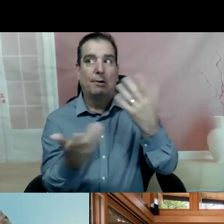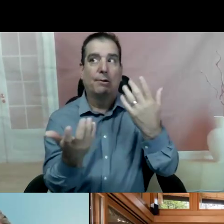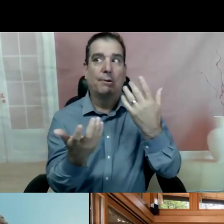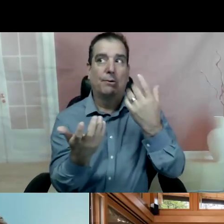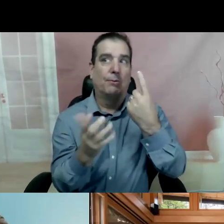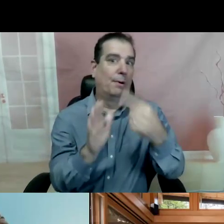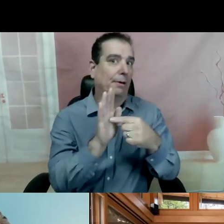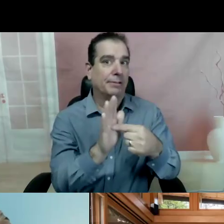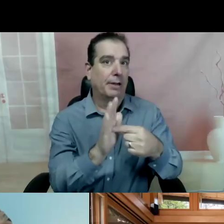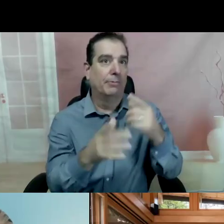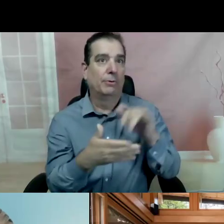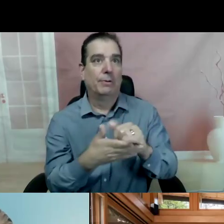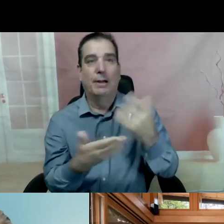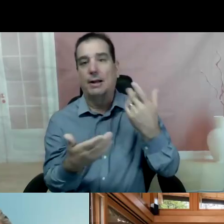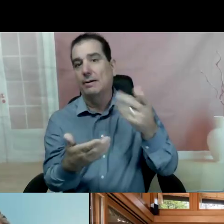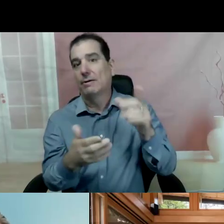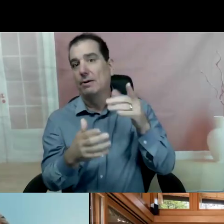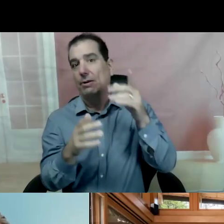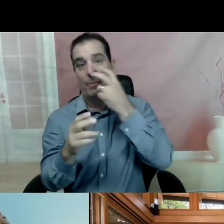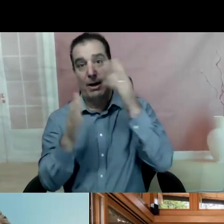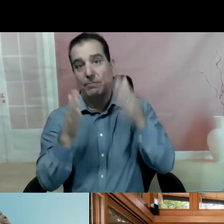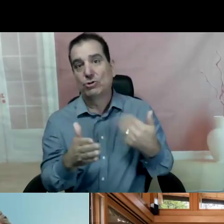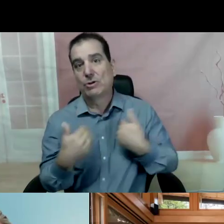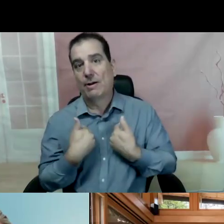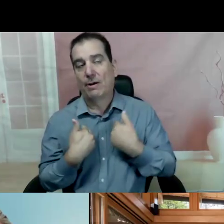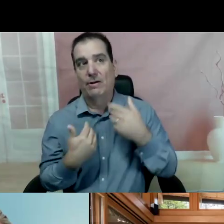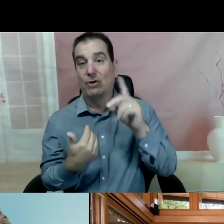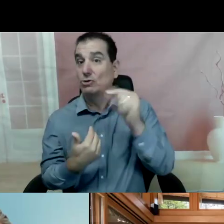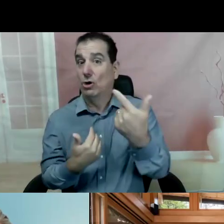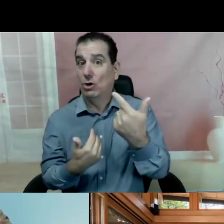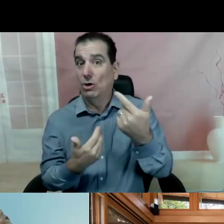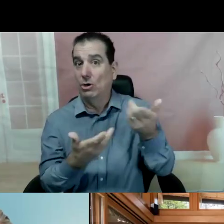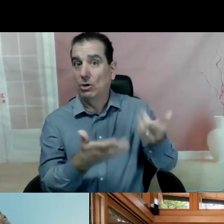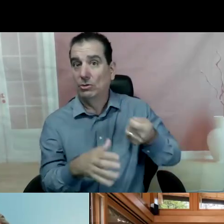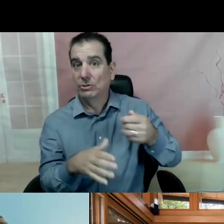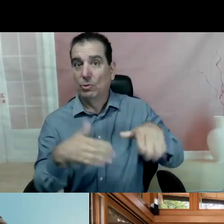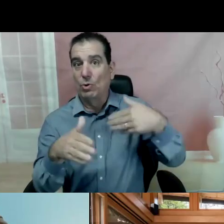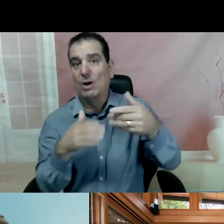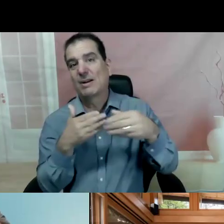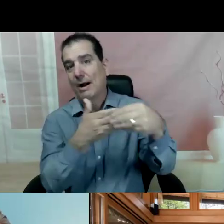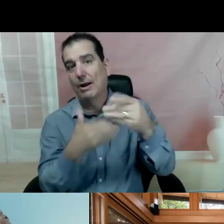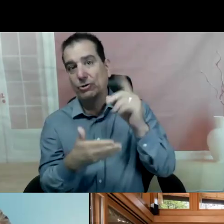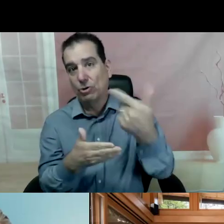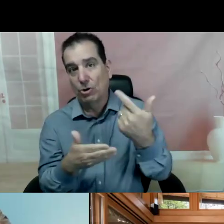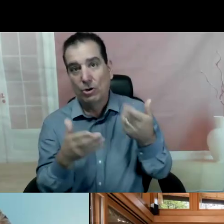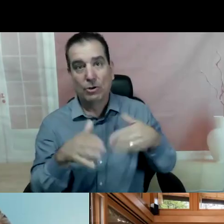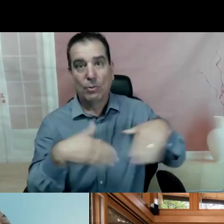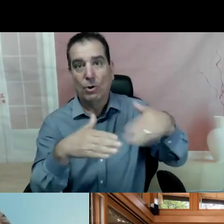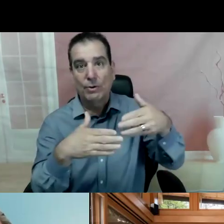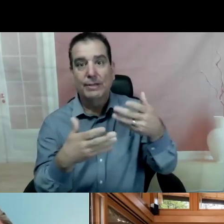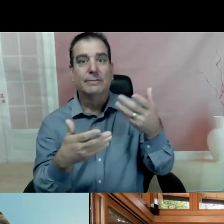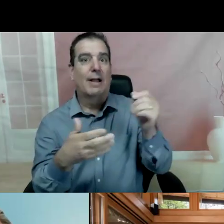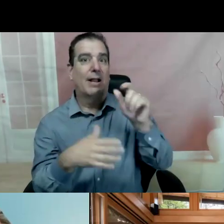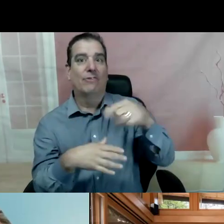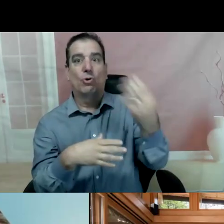population. And that's an example of what the blind… if the blind population has a guide dog,